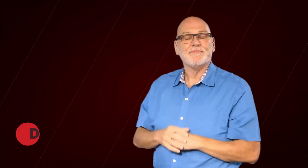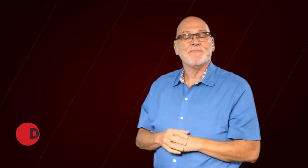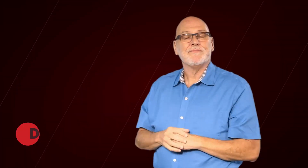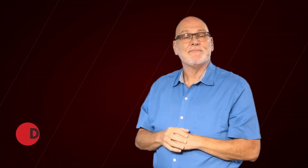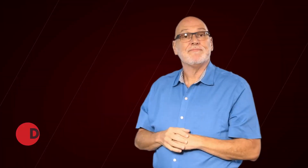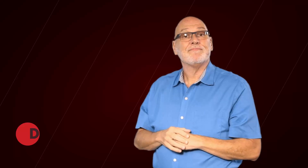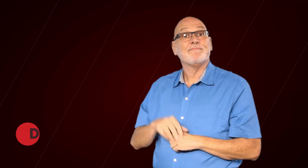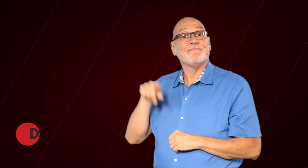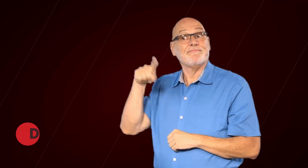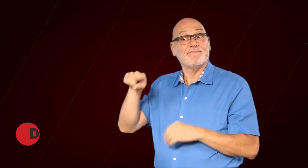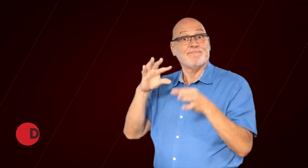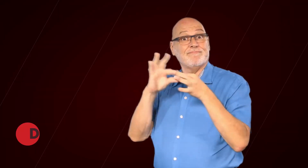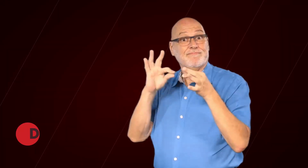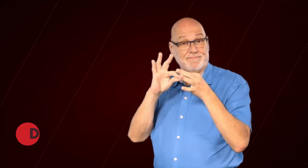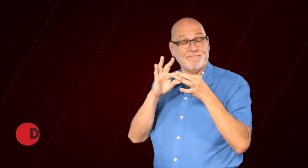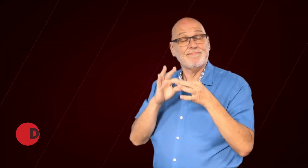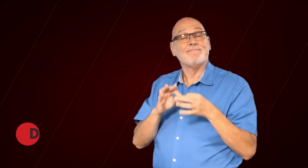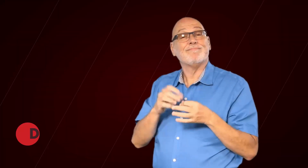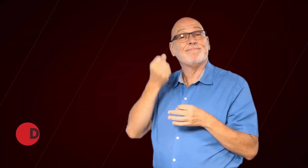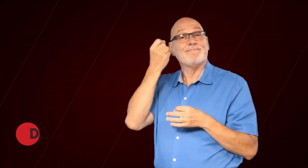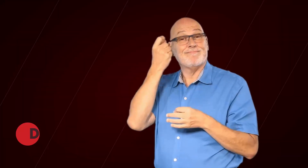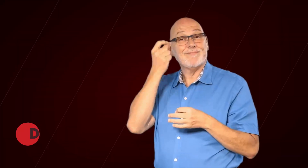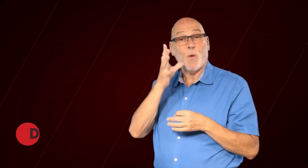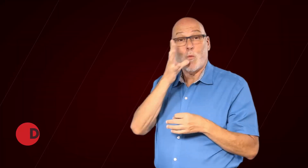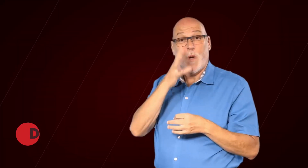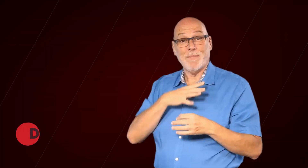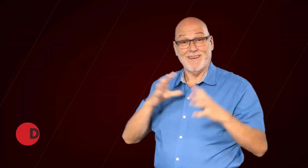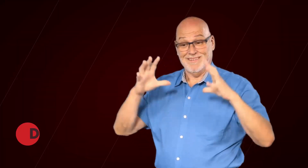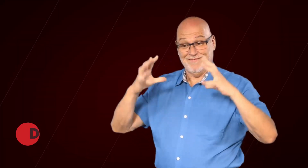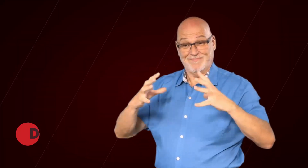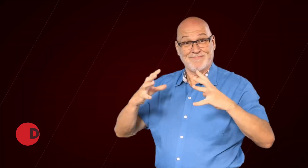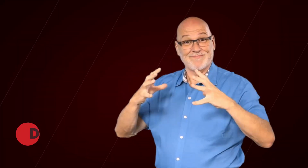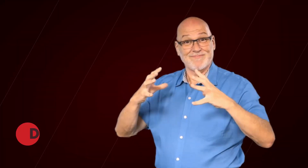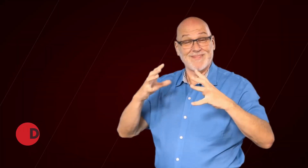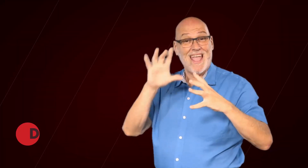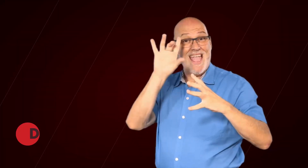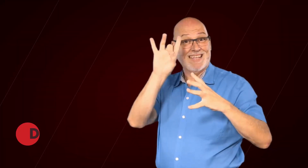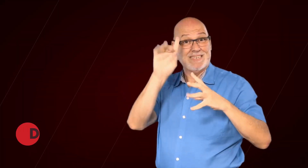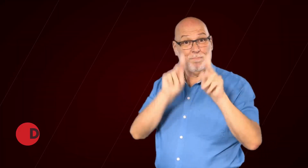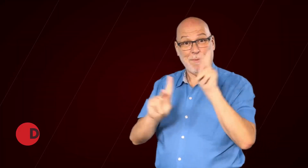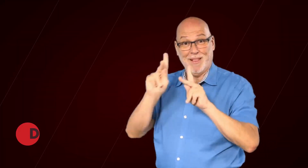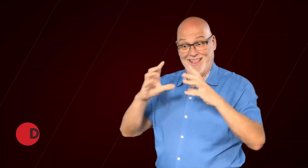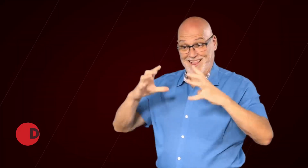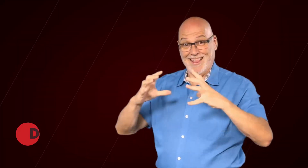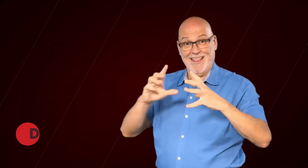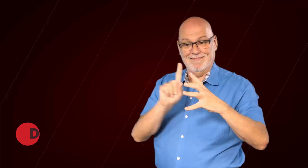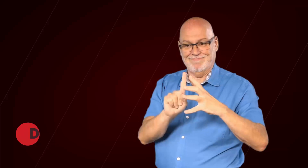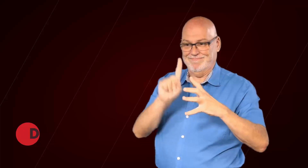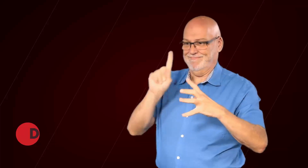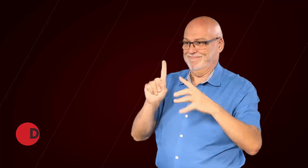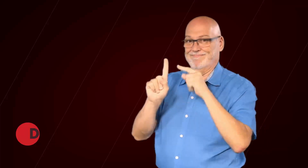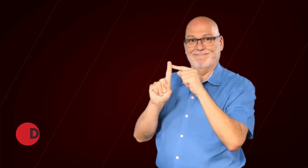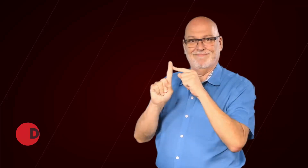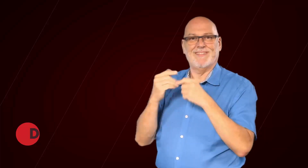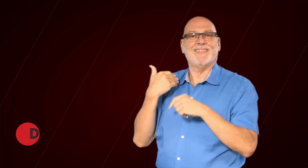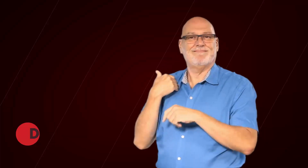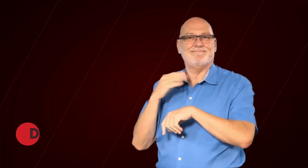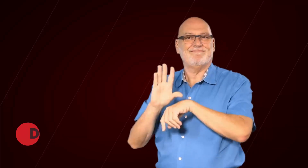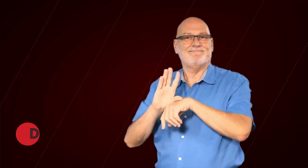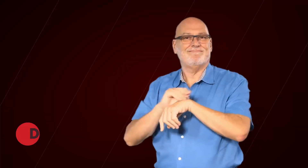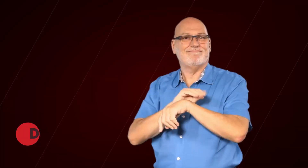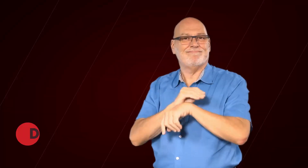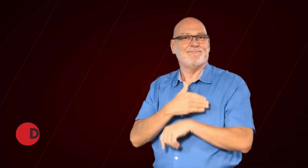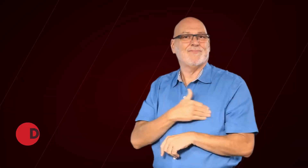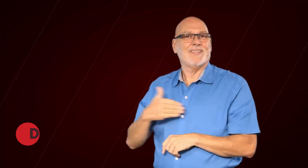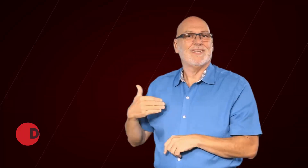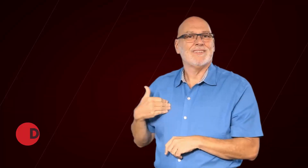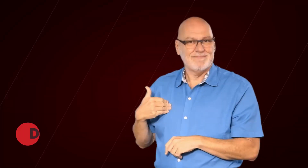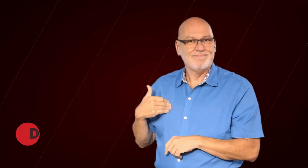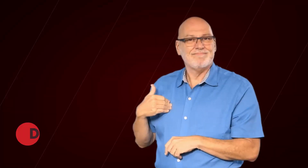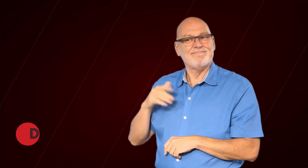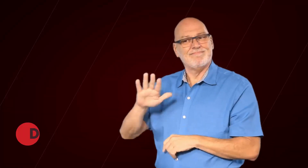They also say 1 in 8 Canadian women would get breast cancer during